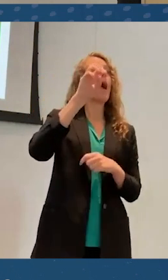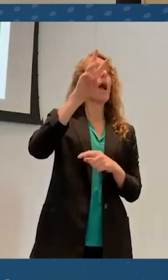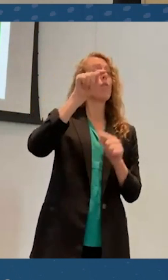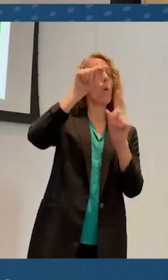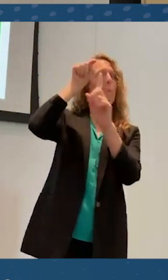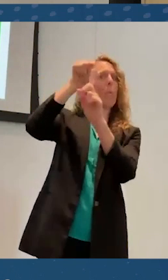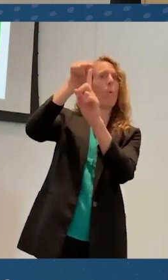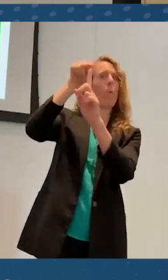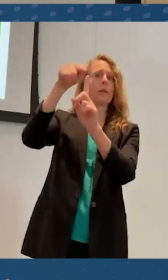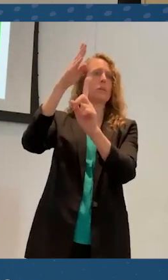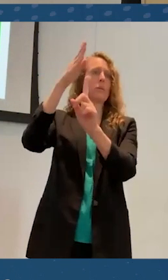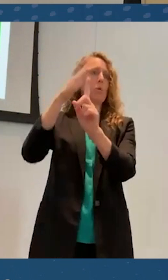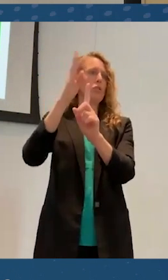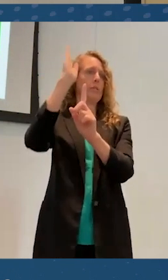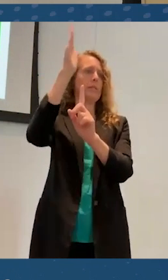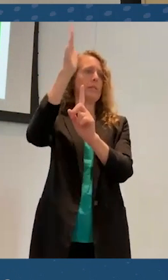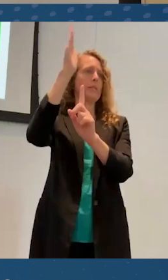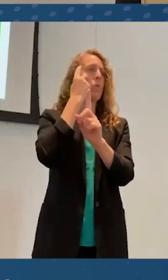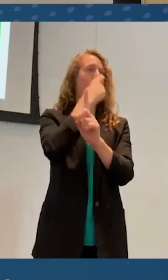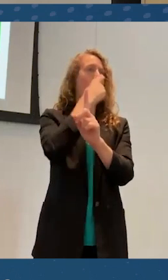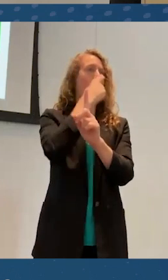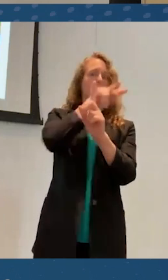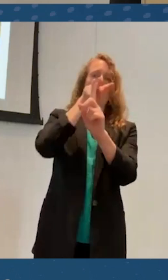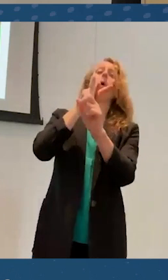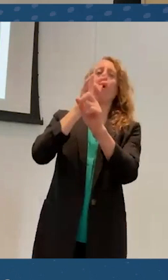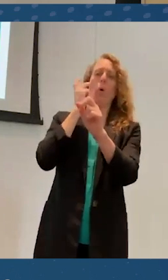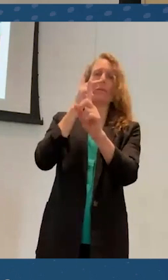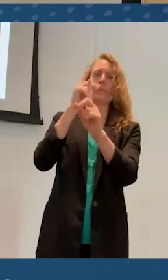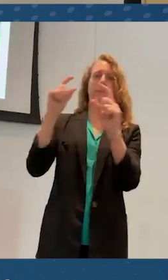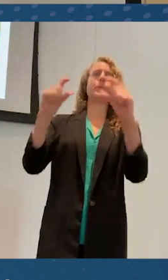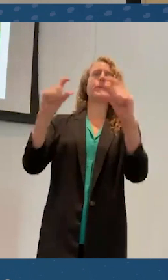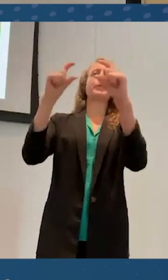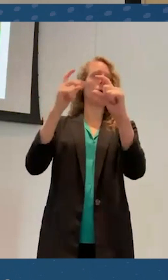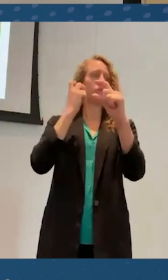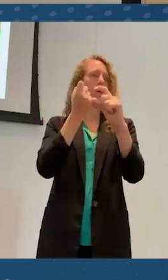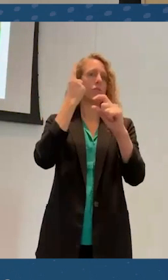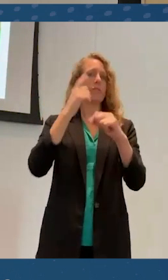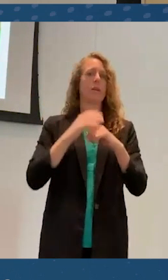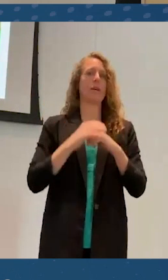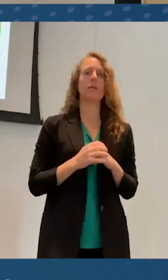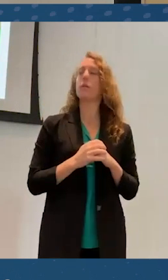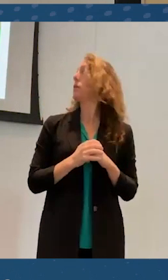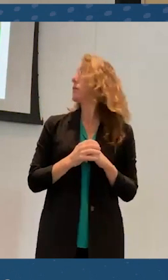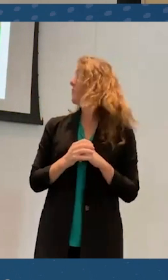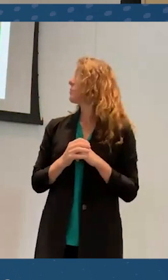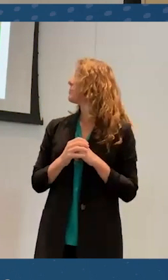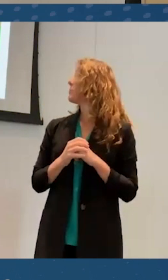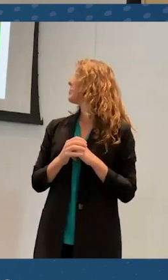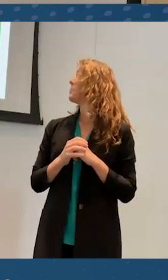But a more subtle aspect is that we slightly offset the speech box in the direction of the speaker,